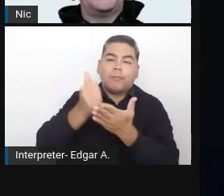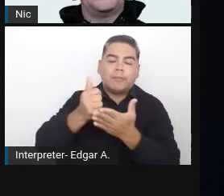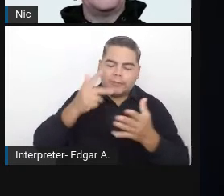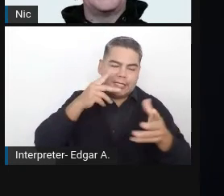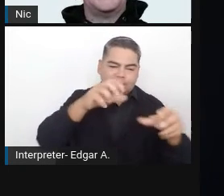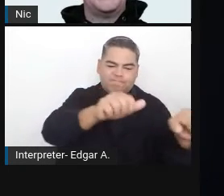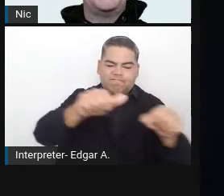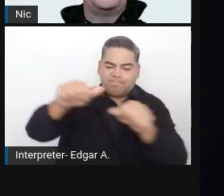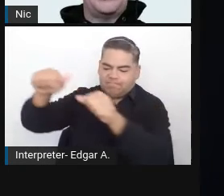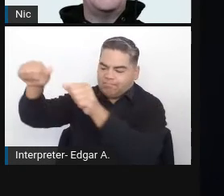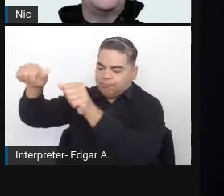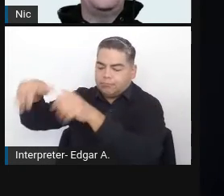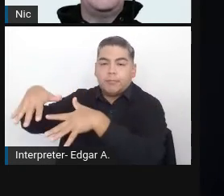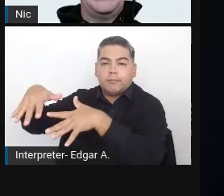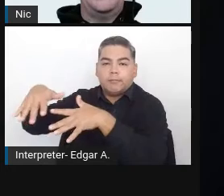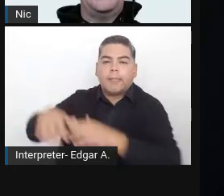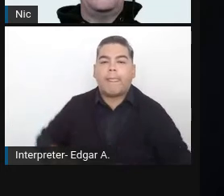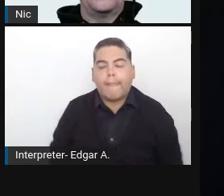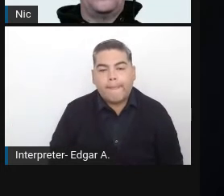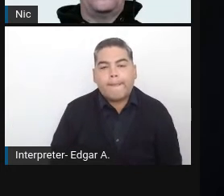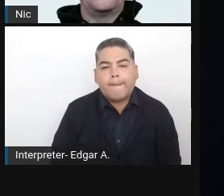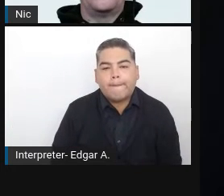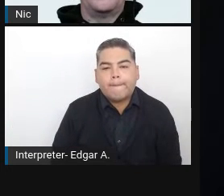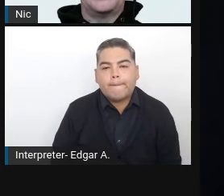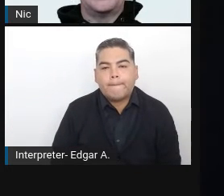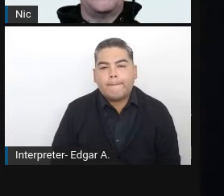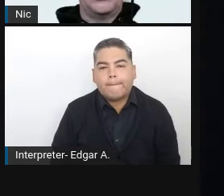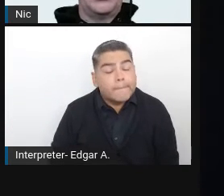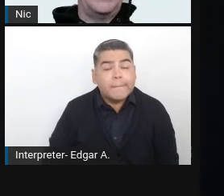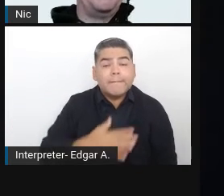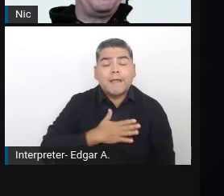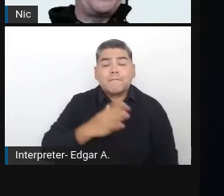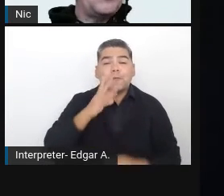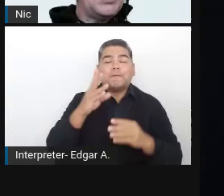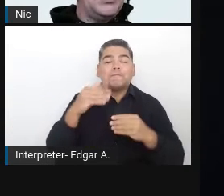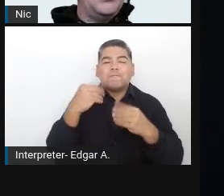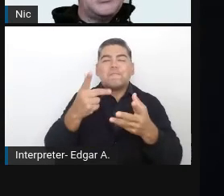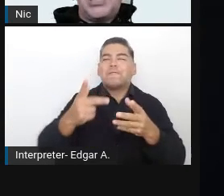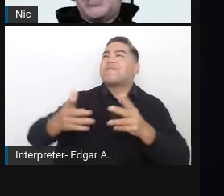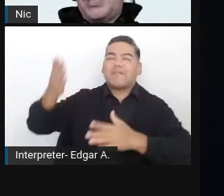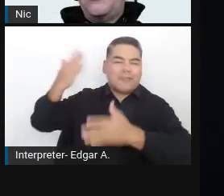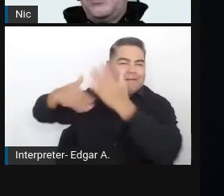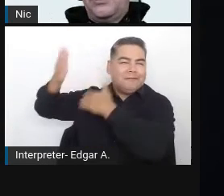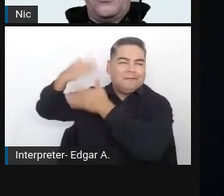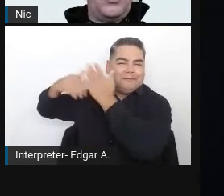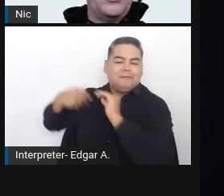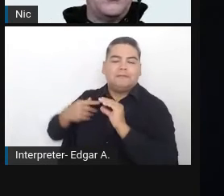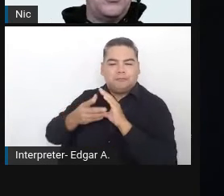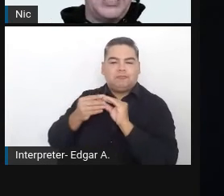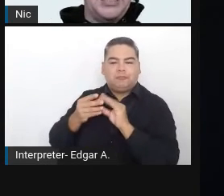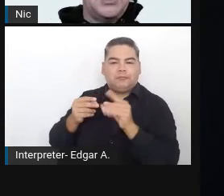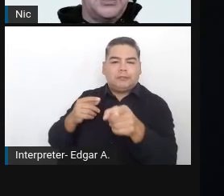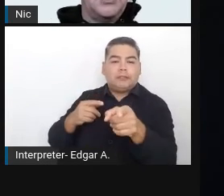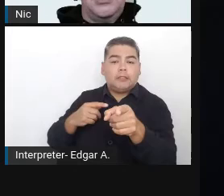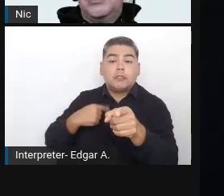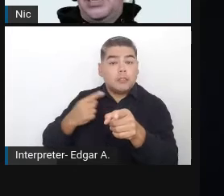because it ties in with the idea of a culture of accessibility. From the slide I have here for those of you who can't see it,